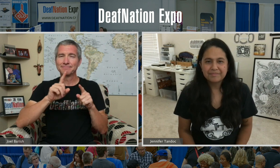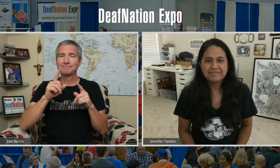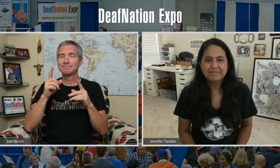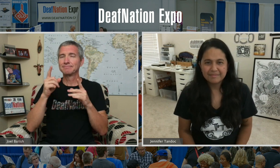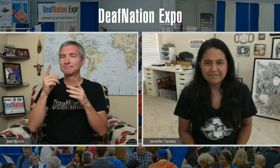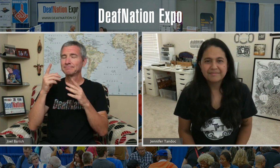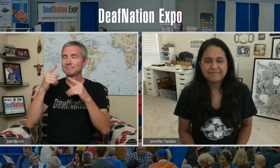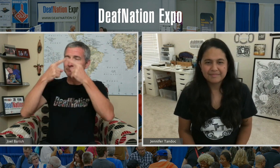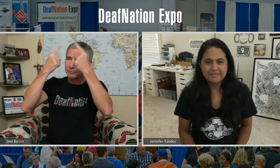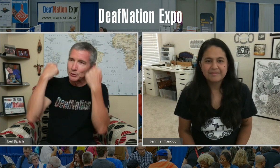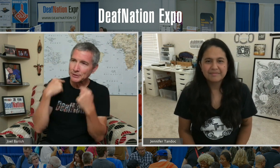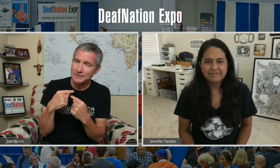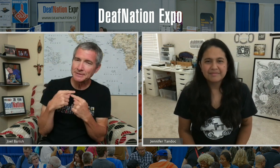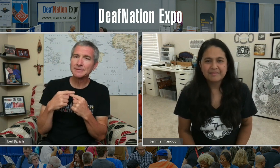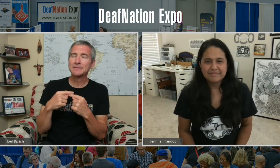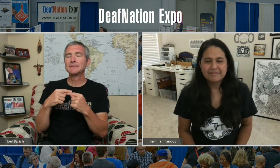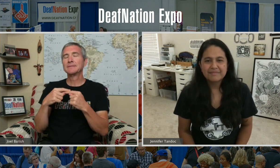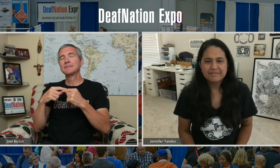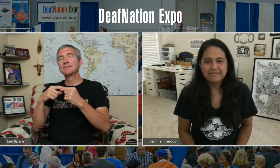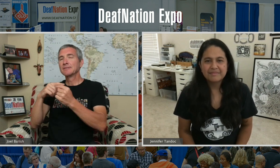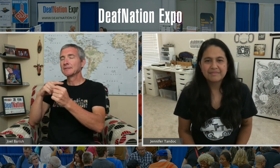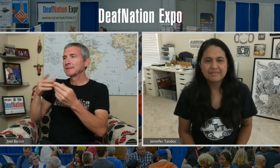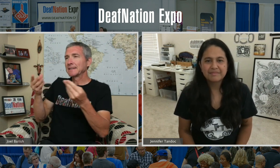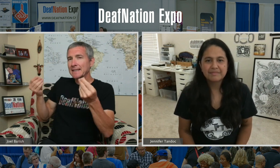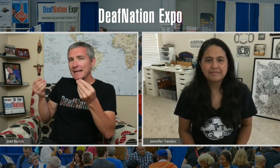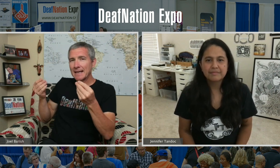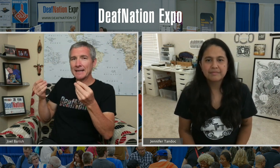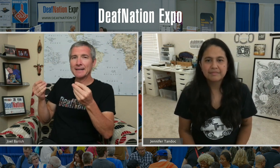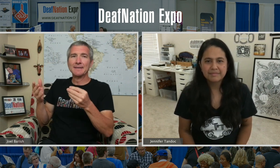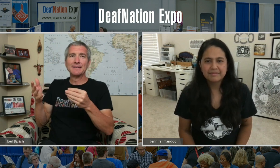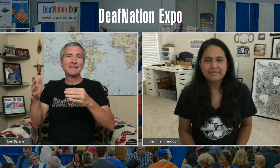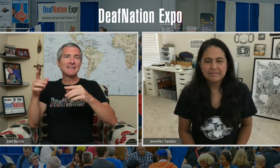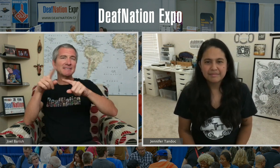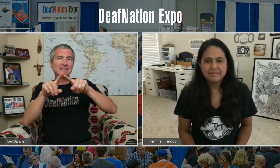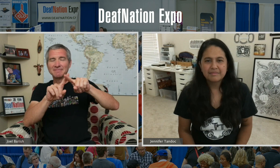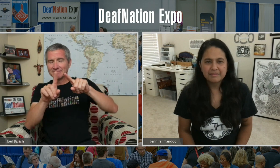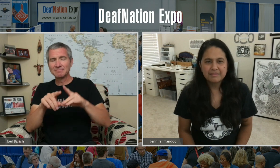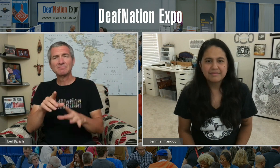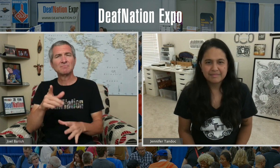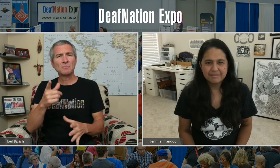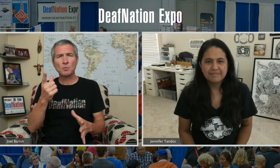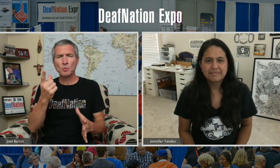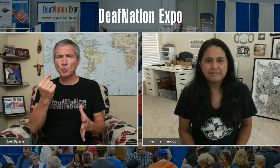but there are so many different styles and things you can do.